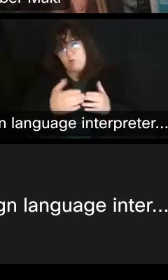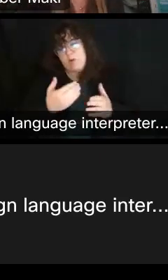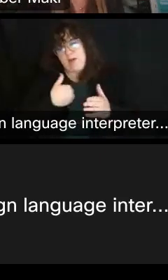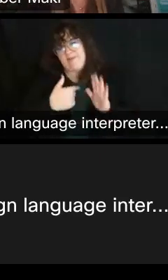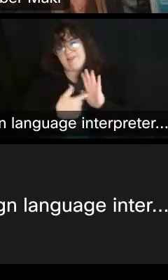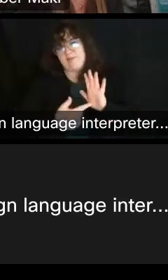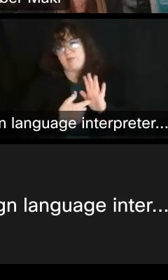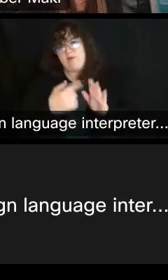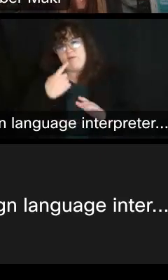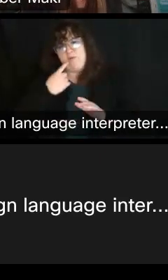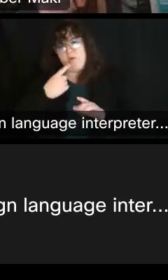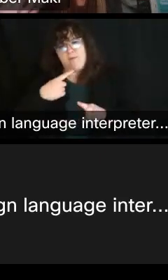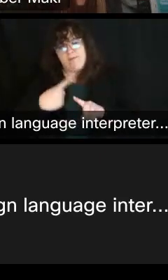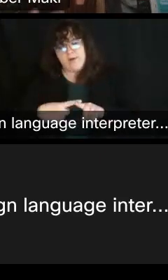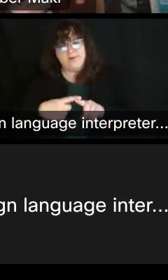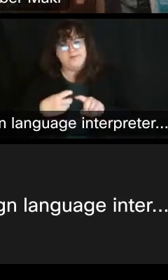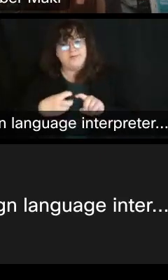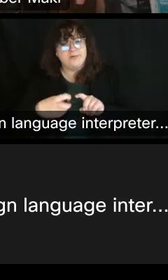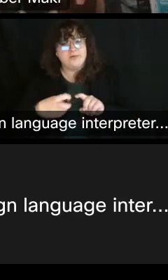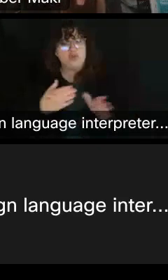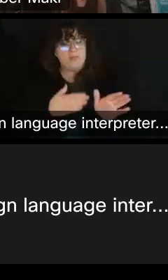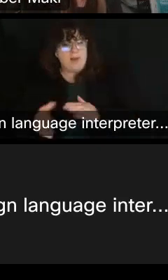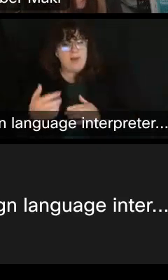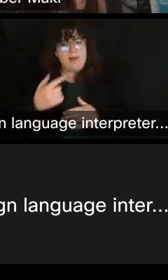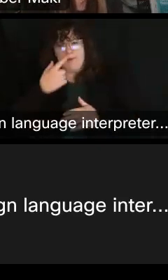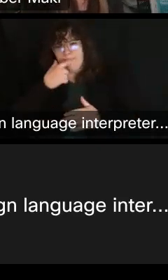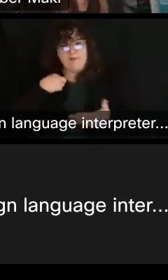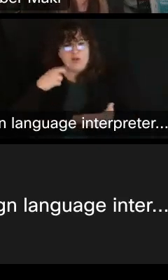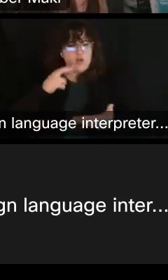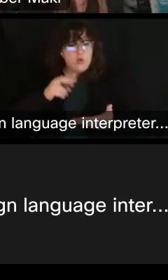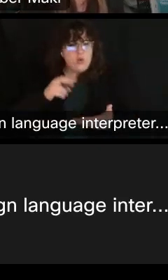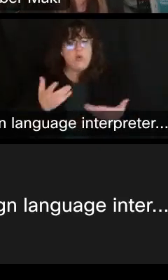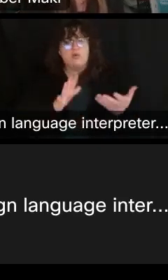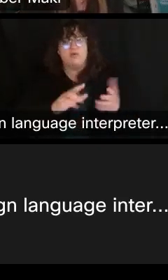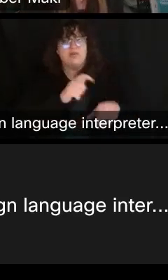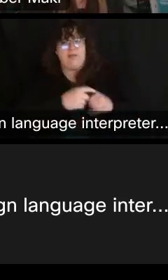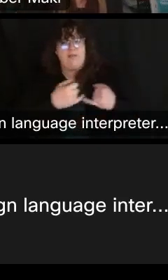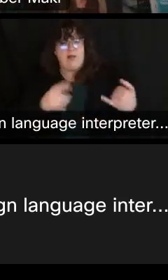transition plan I could look at?" or "what's your timeline for creating these plans?" and